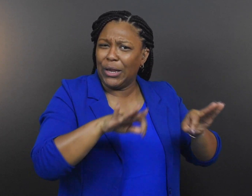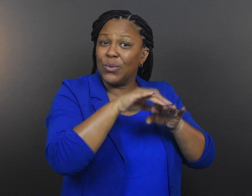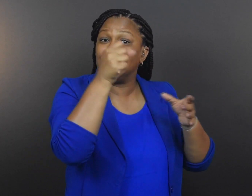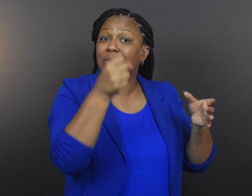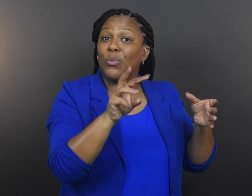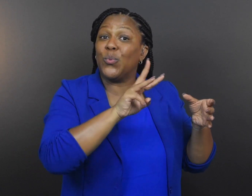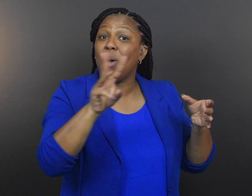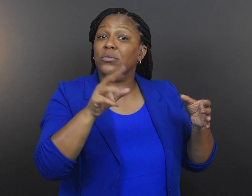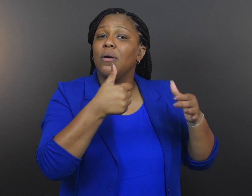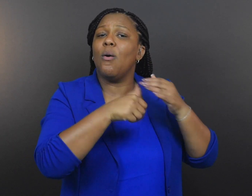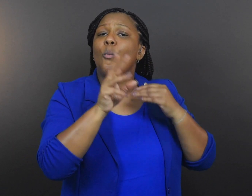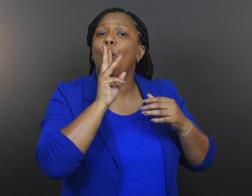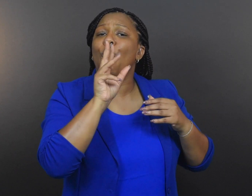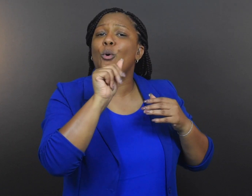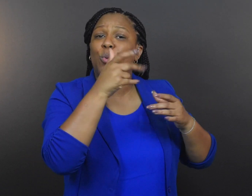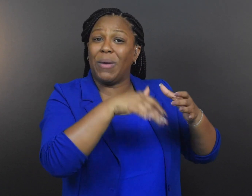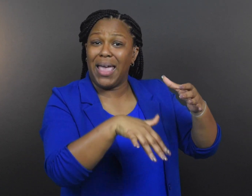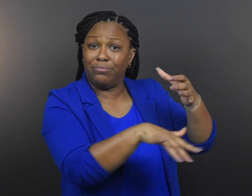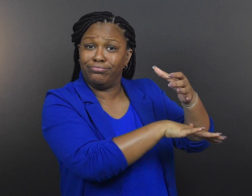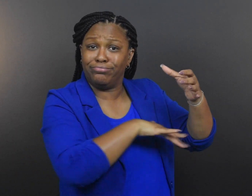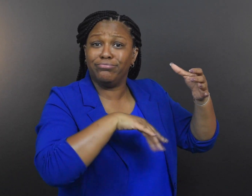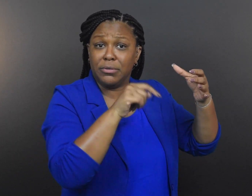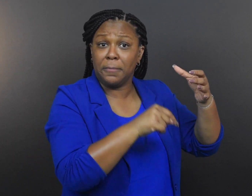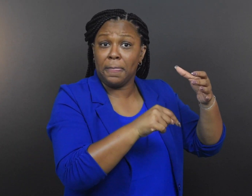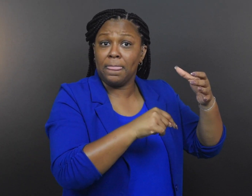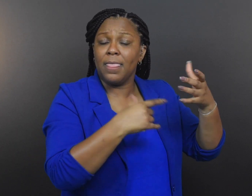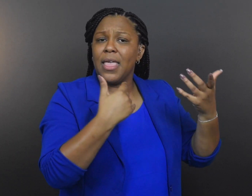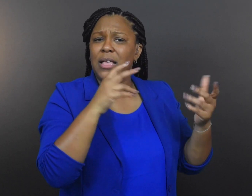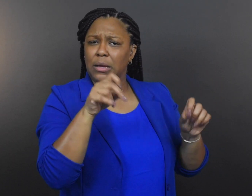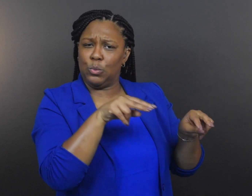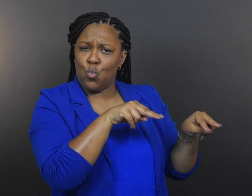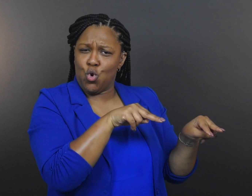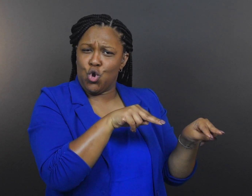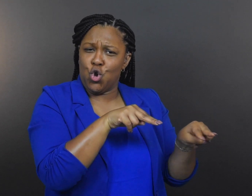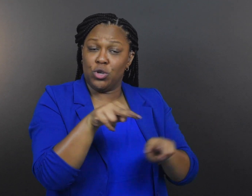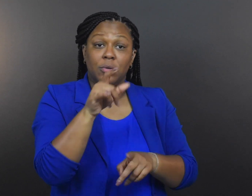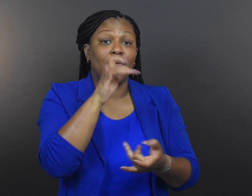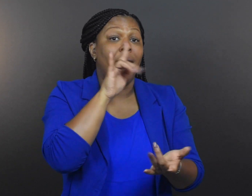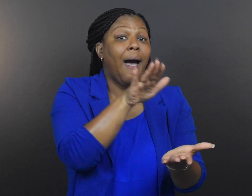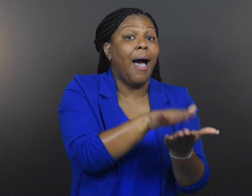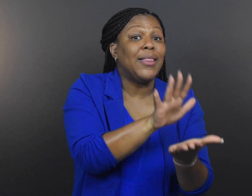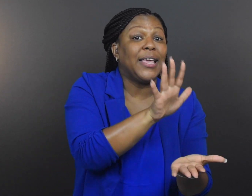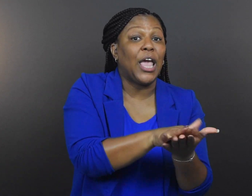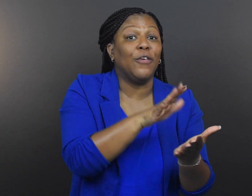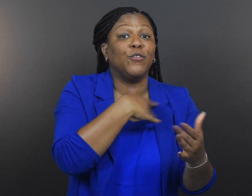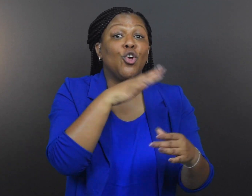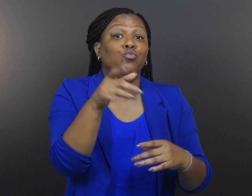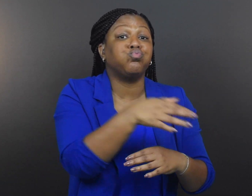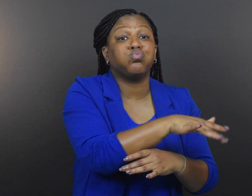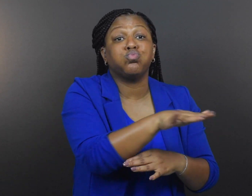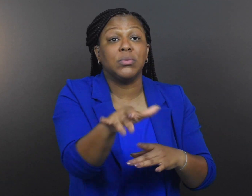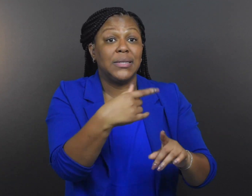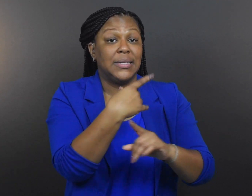and has watched an alligator swishing its tail as she took samples from a Louisiana marsh.